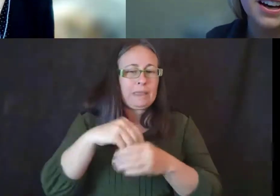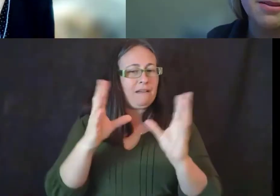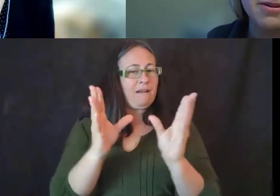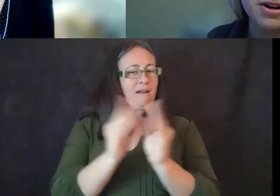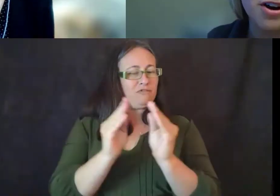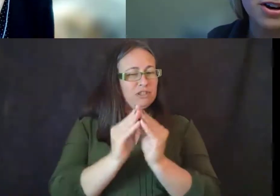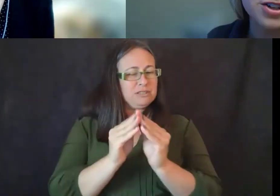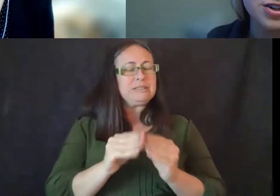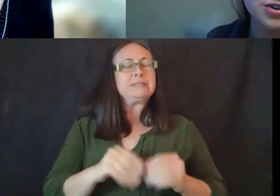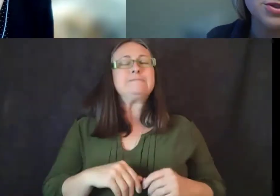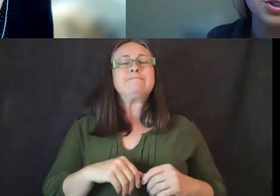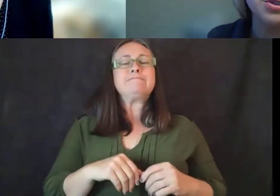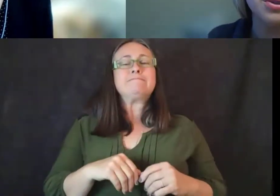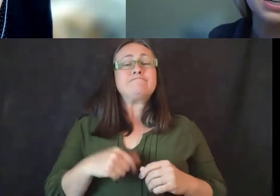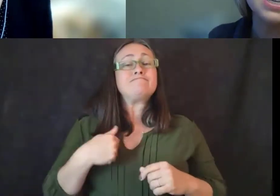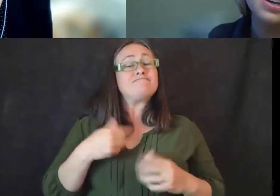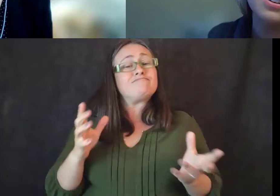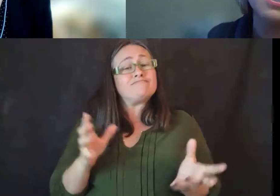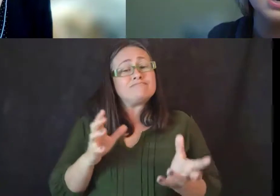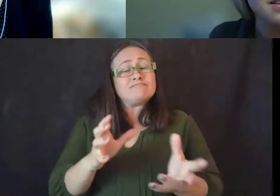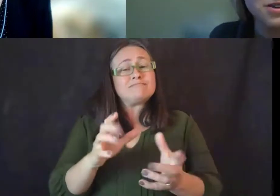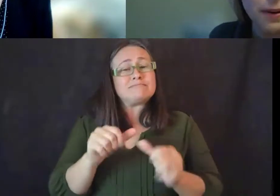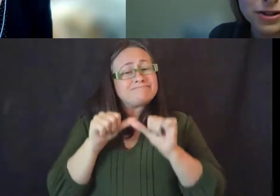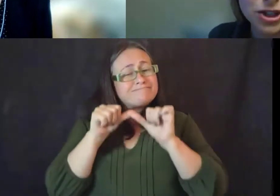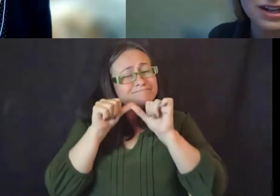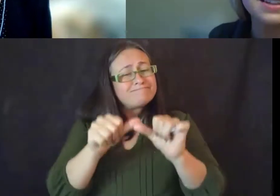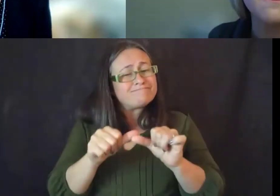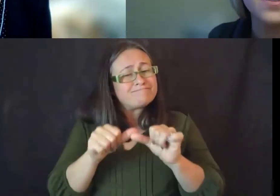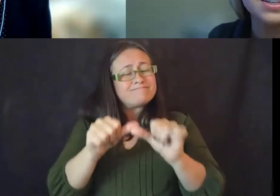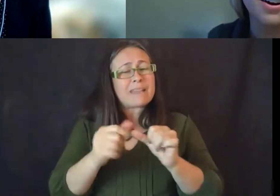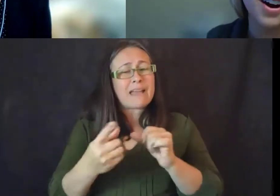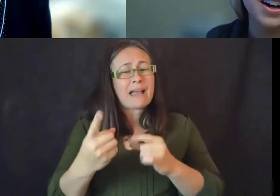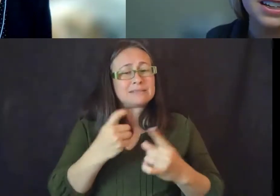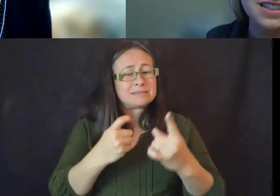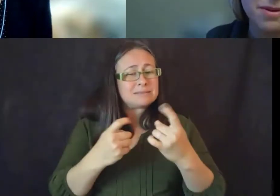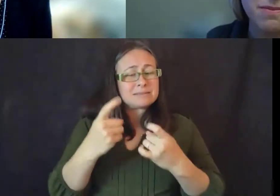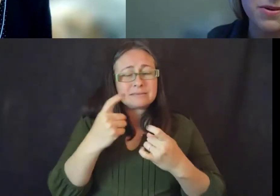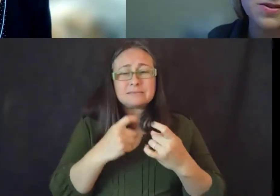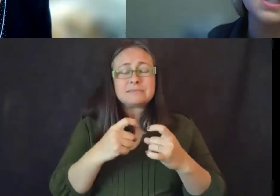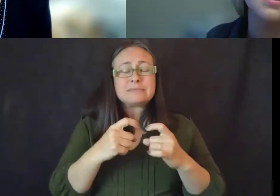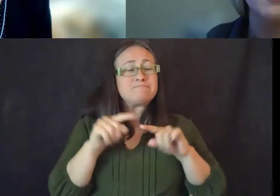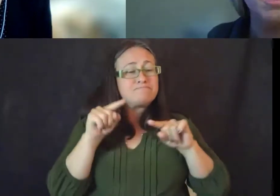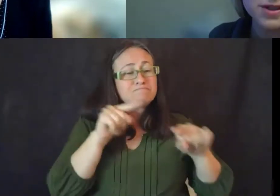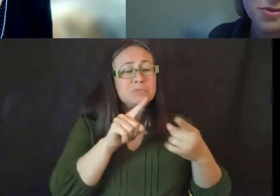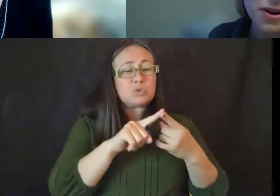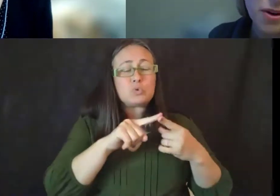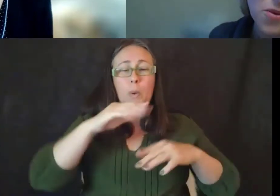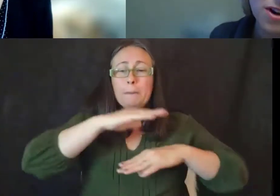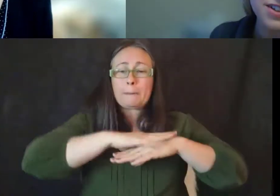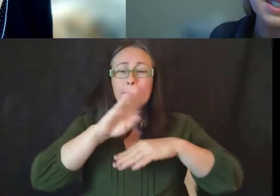I would encourage you to continue to ask questions, visit our exhibit booths, book some one-on-ones